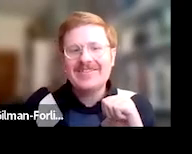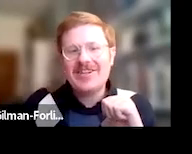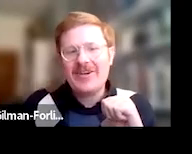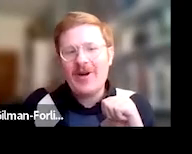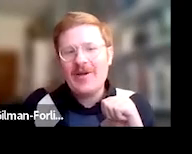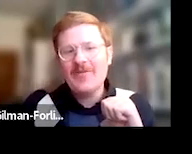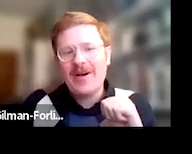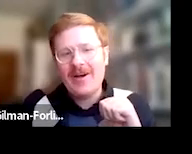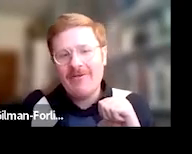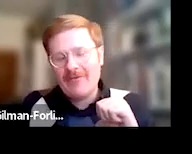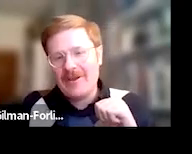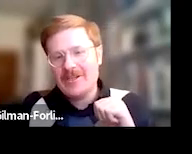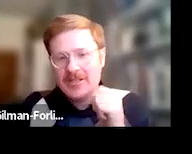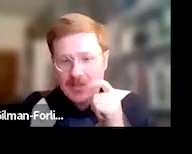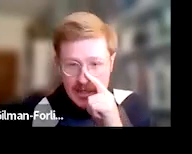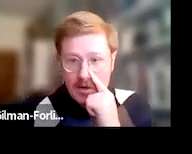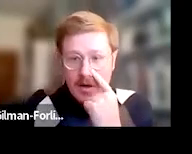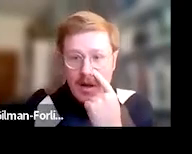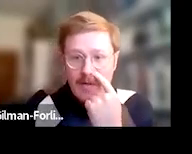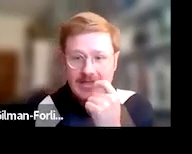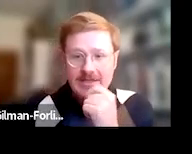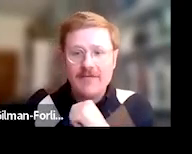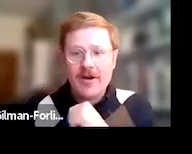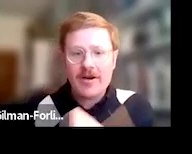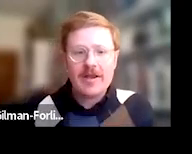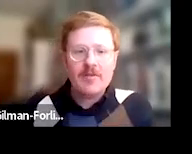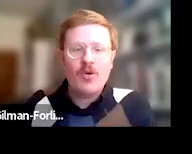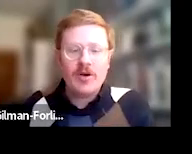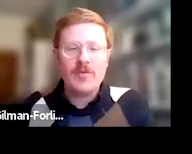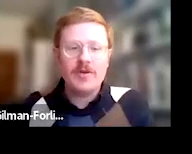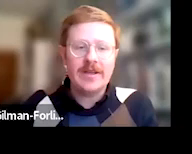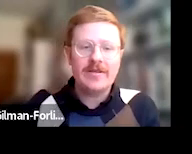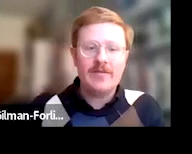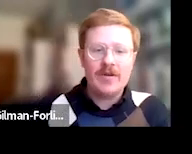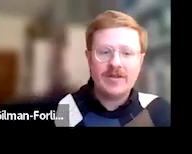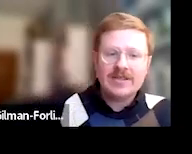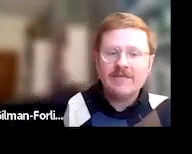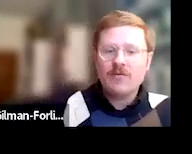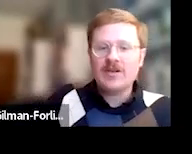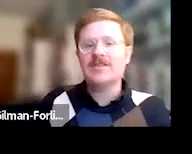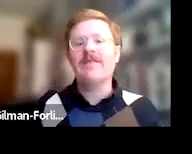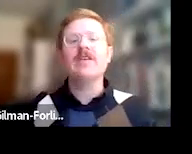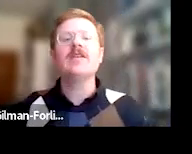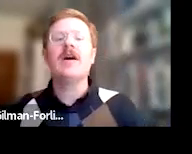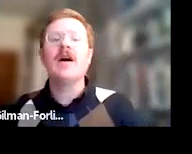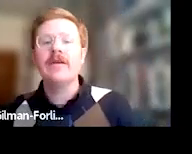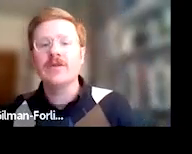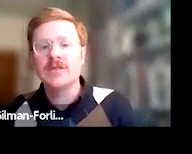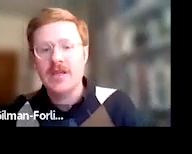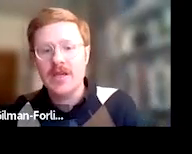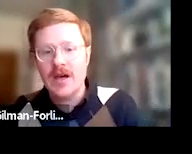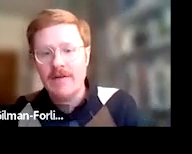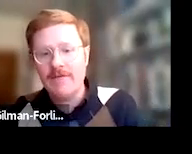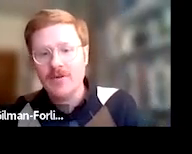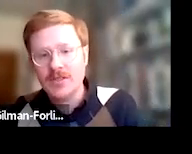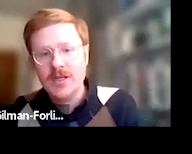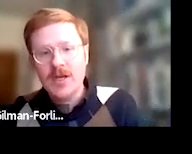The Chick Webb Recreation Center, this is a very important building, built in 1947. It was first,